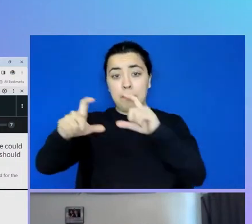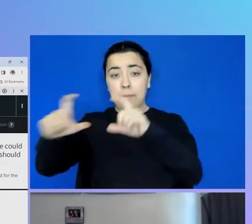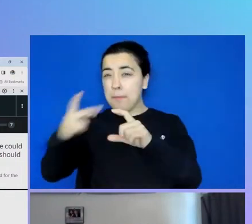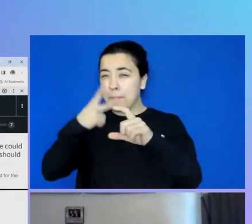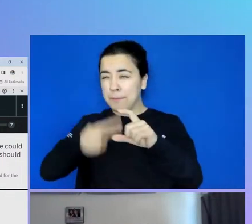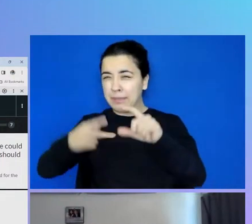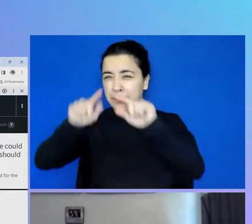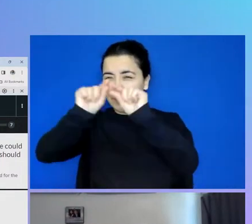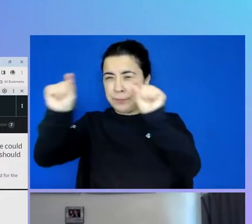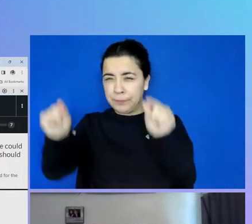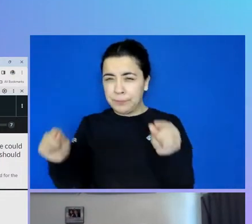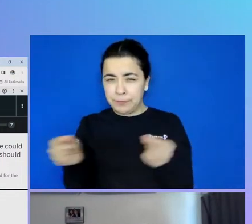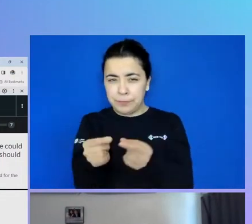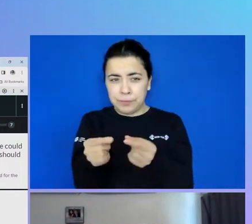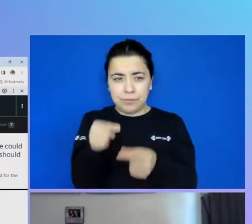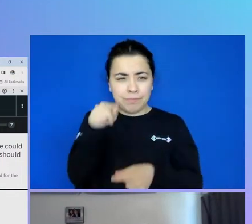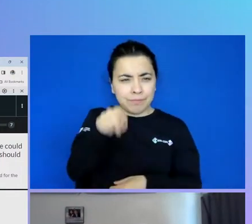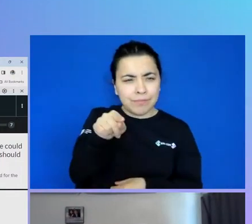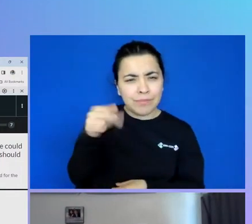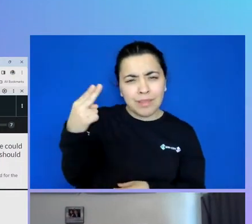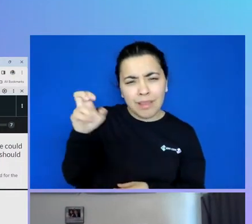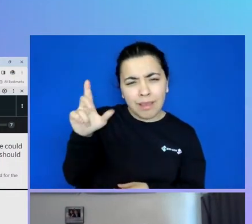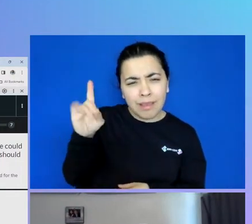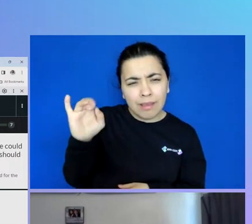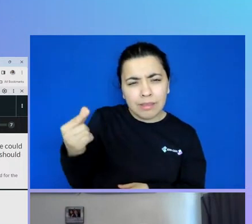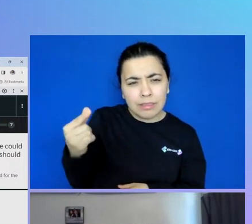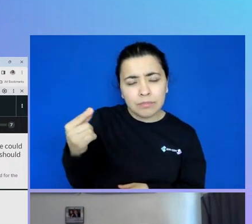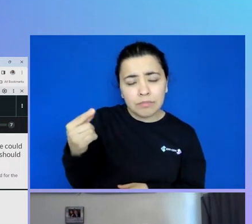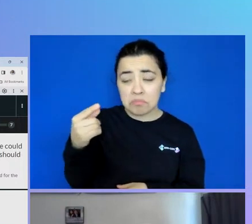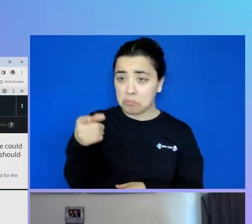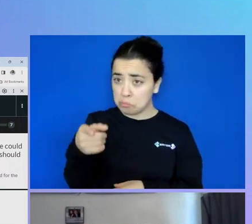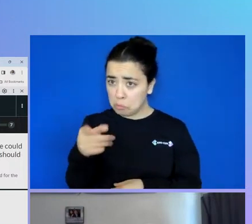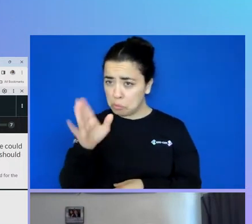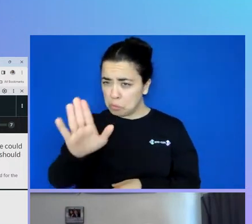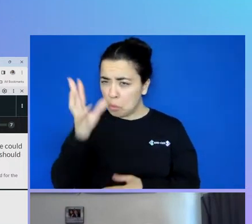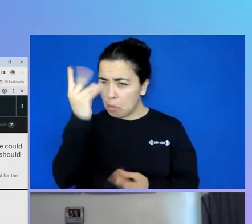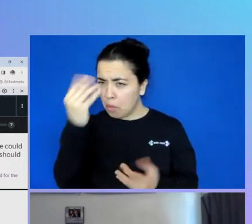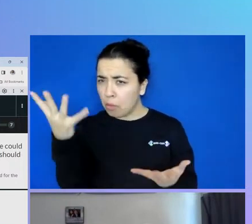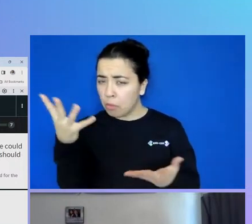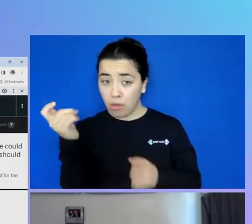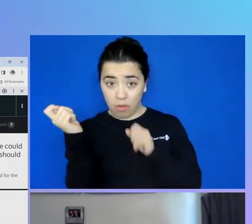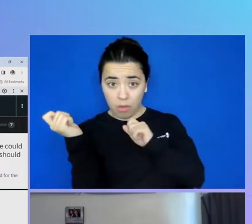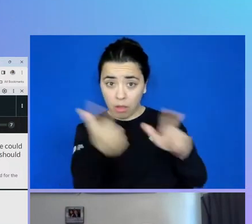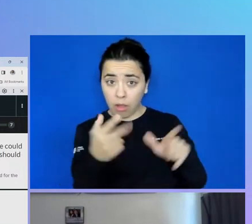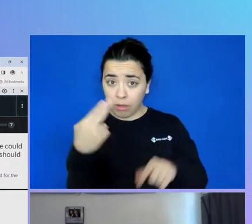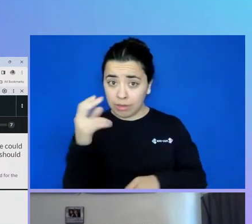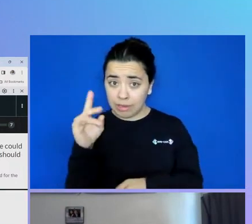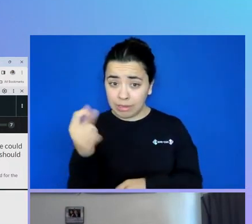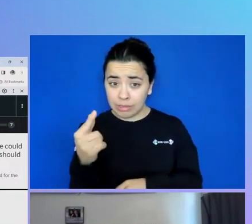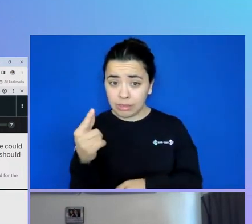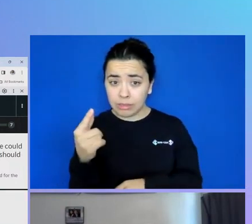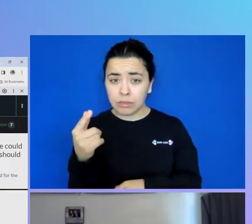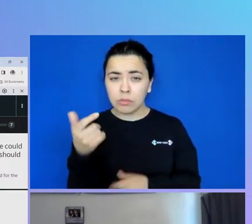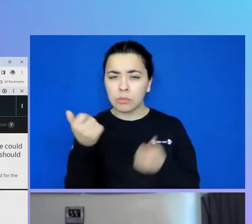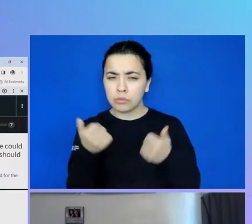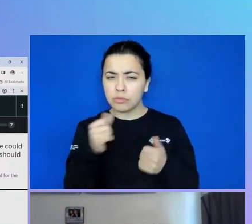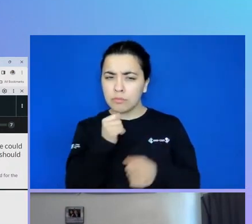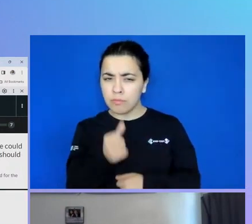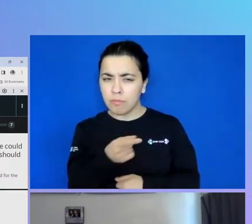any of them should not be headings. And I think there are four items in here which should not beheadings. The nine eggs